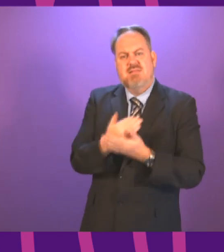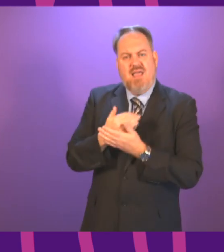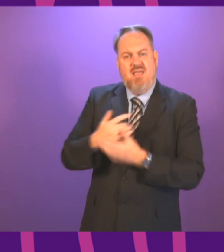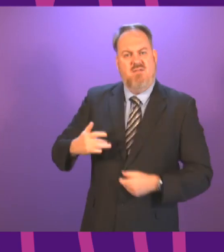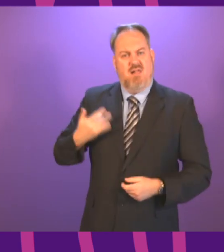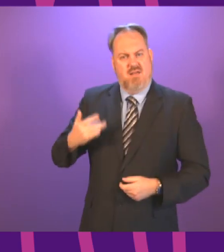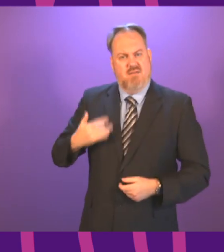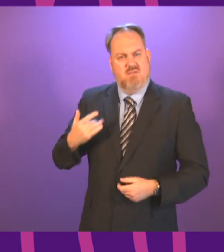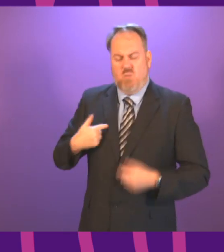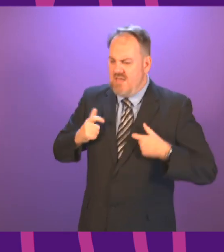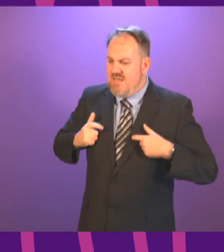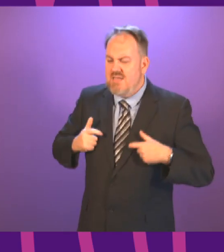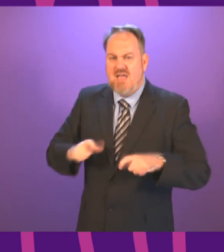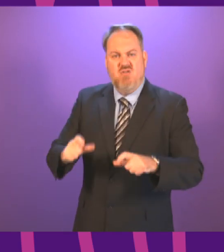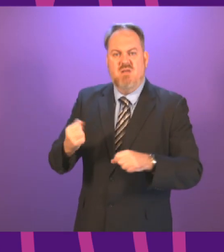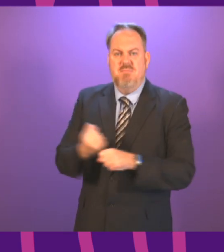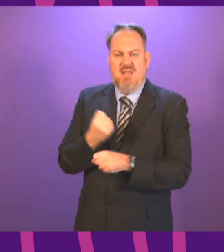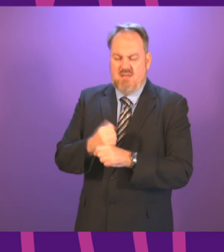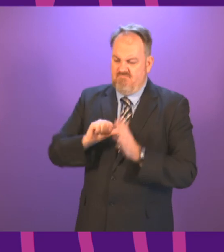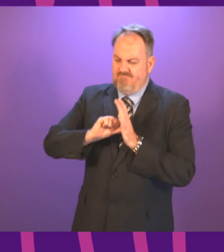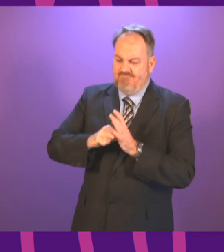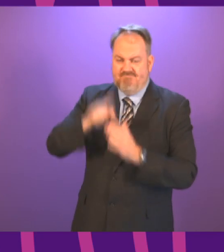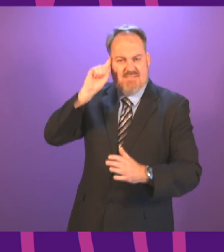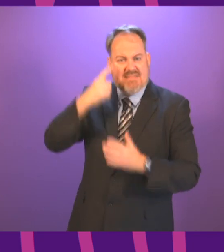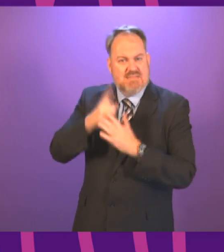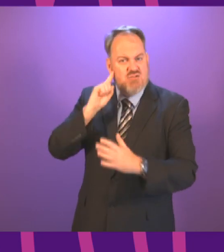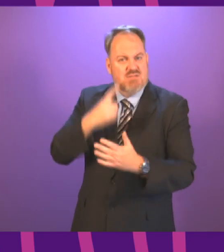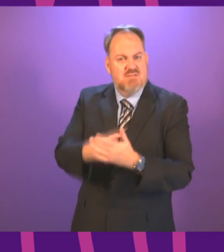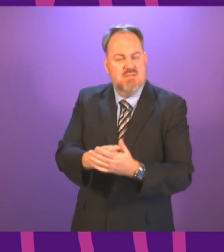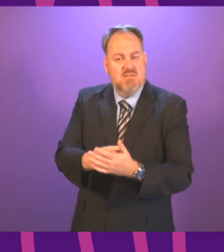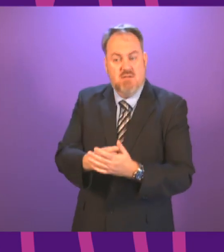can do to save lives from Covid. We will continue to take those decisions.